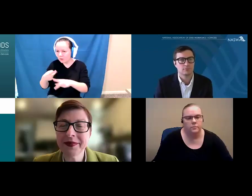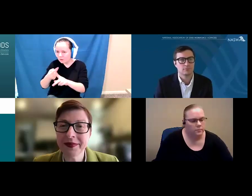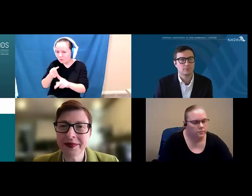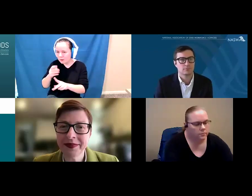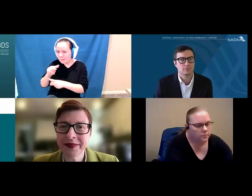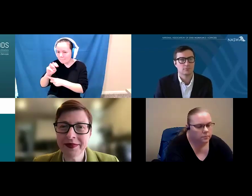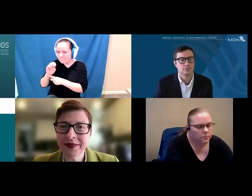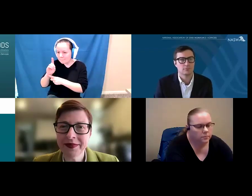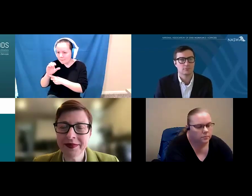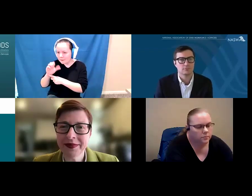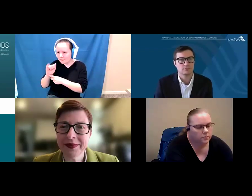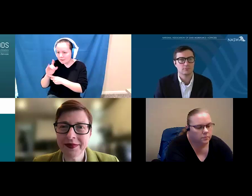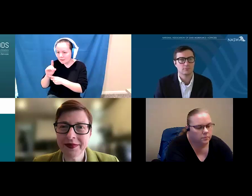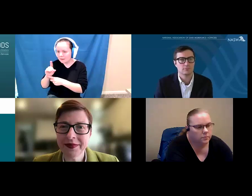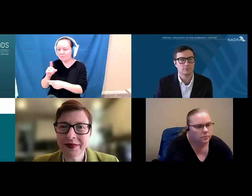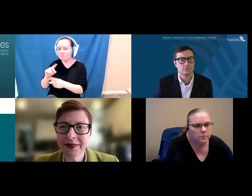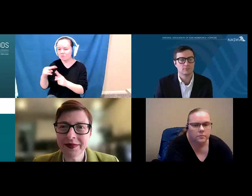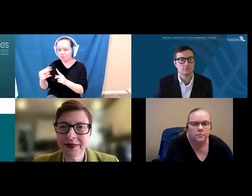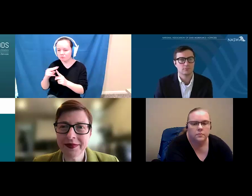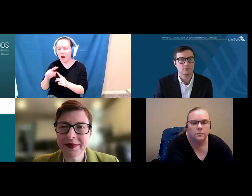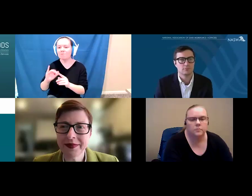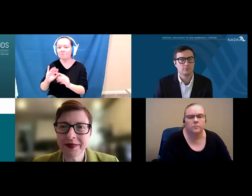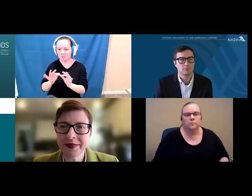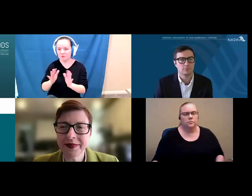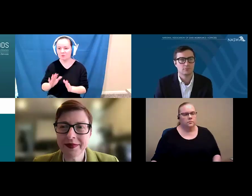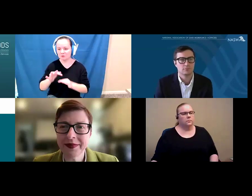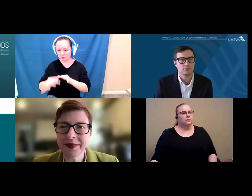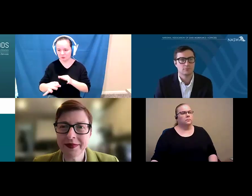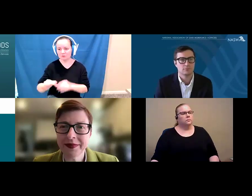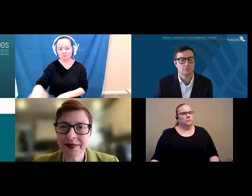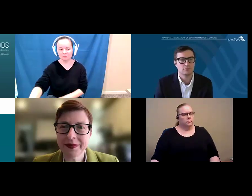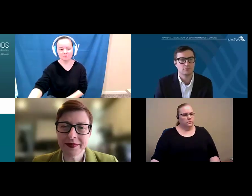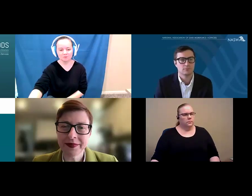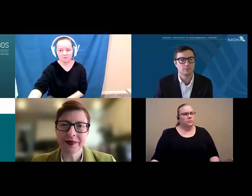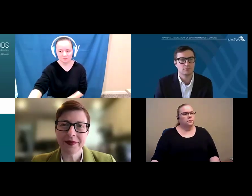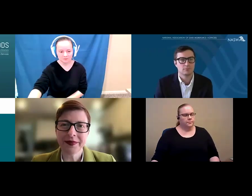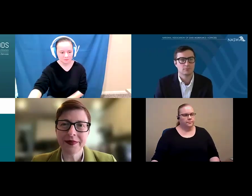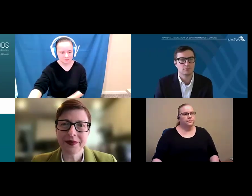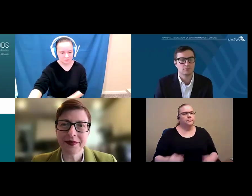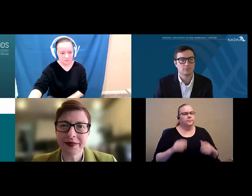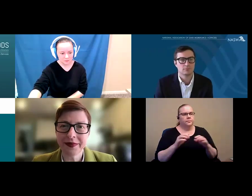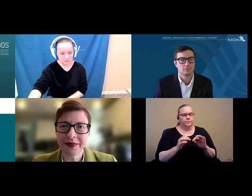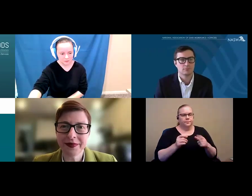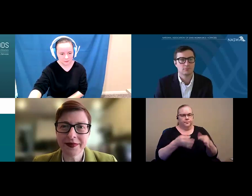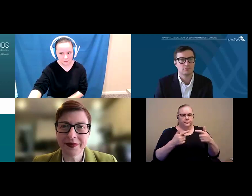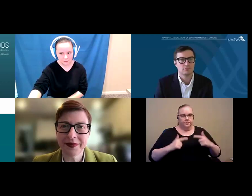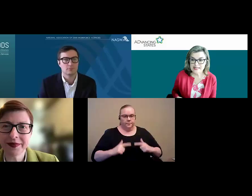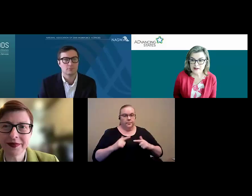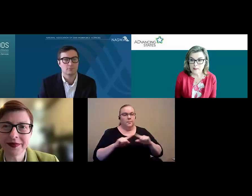And just by way of introduction, Kate is the executive director of the National Association of Medicaid Directors. Kate.